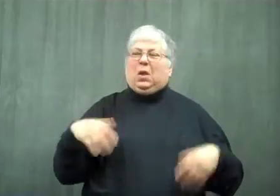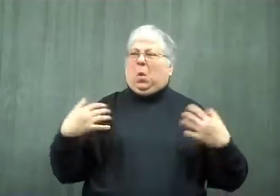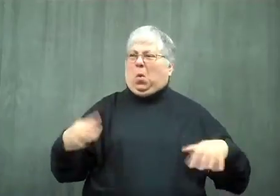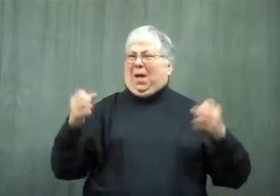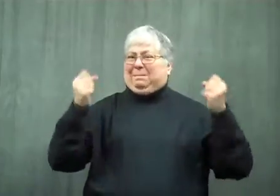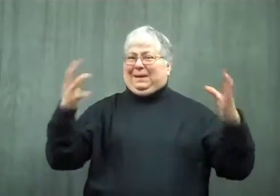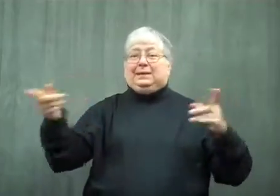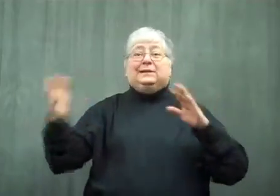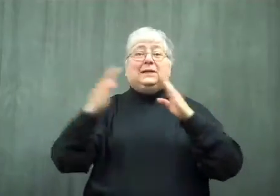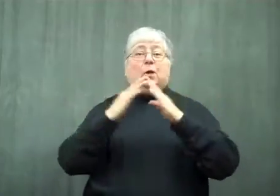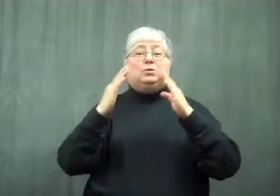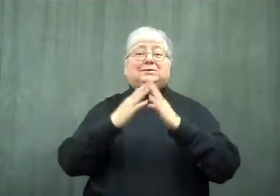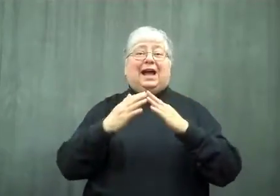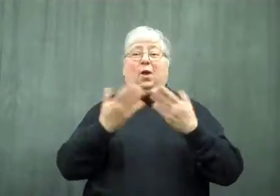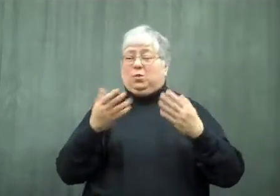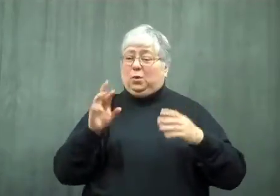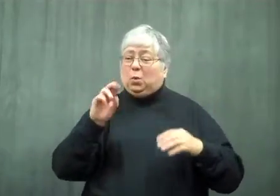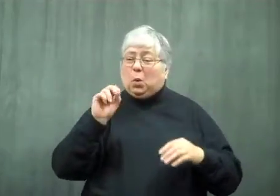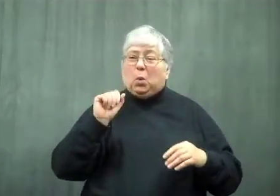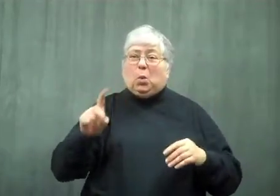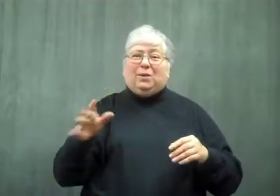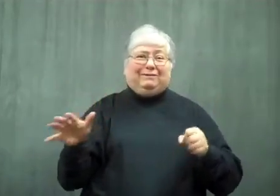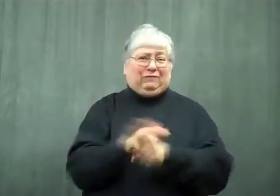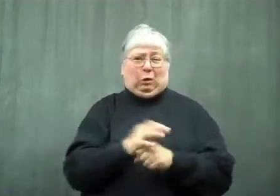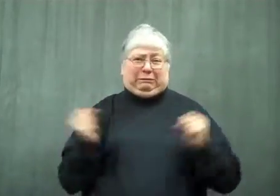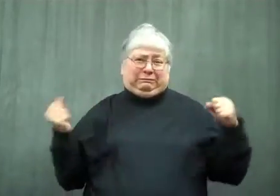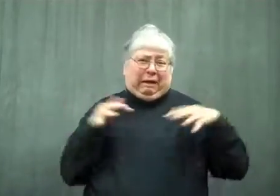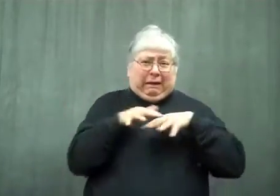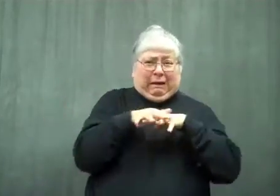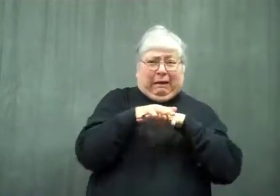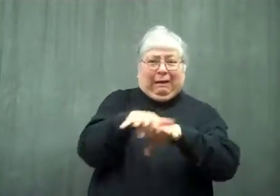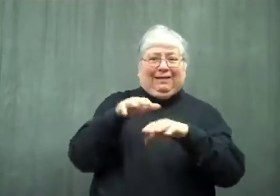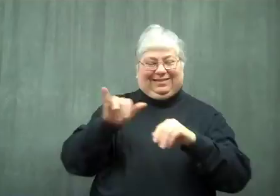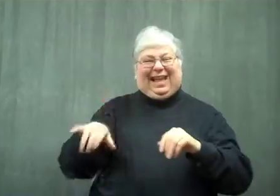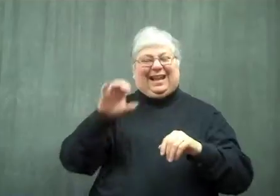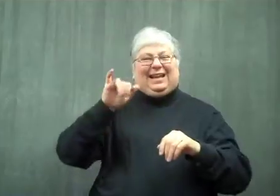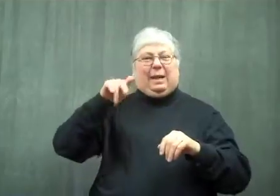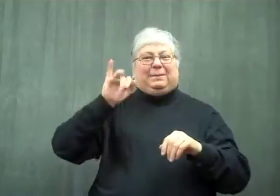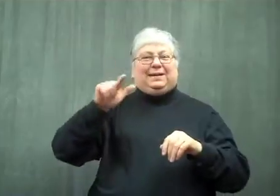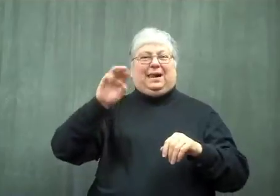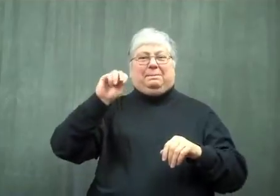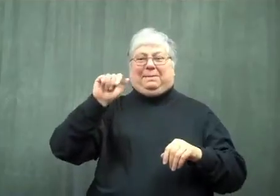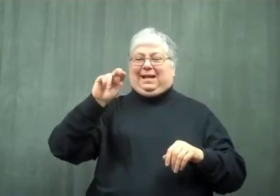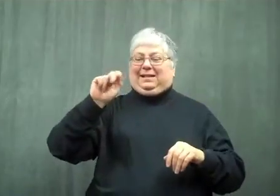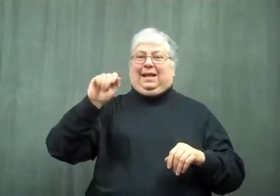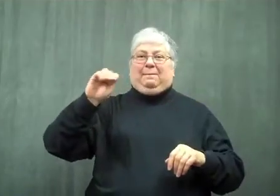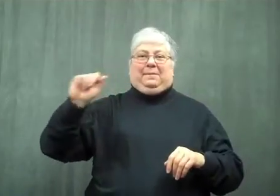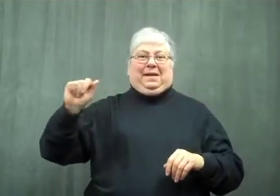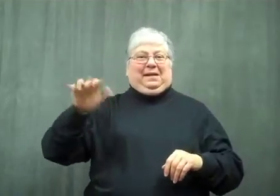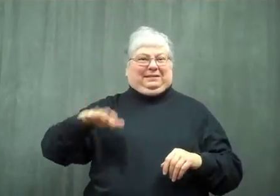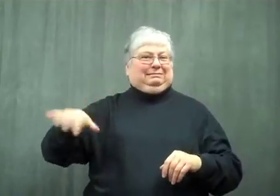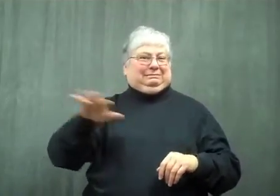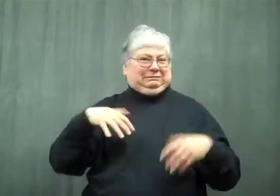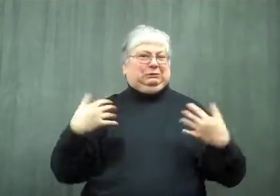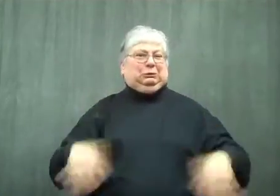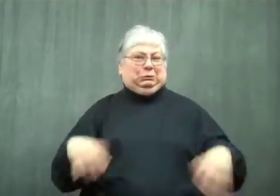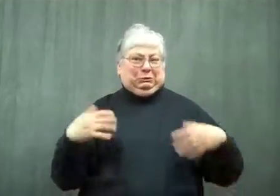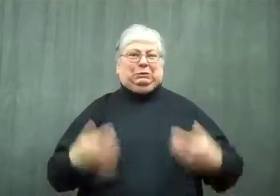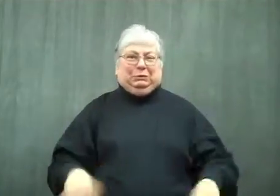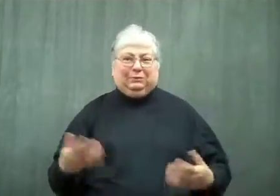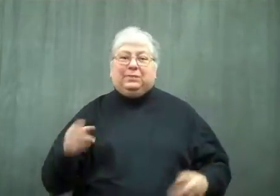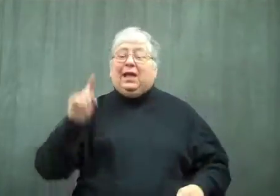In the capital city of Manama, the roads downtown were packed.